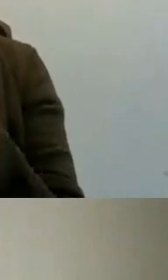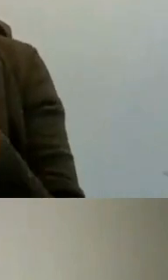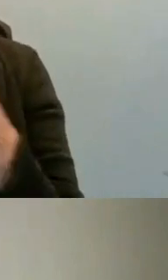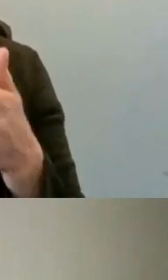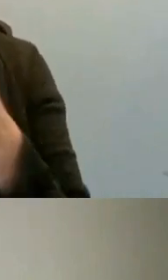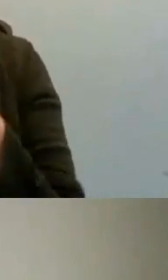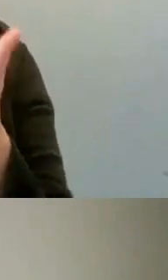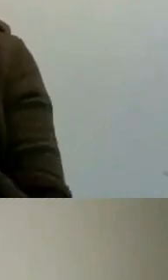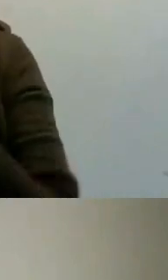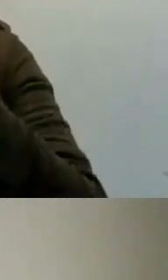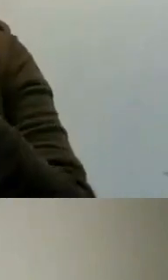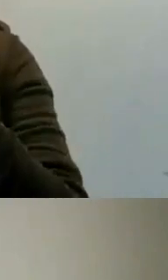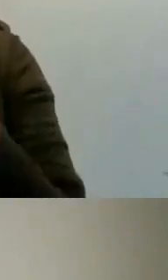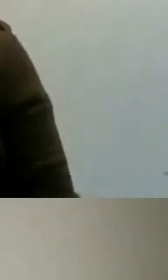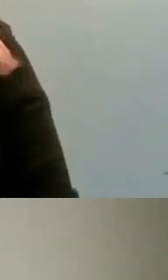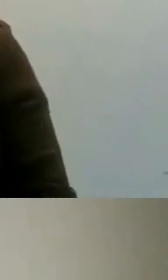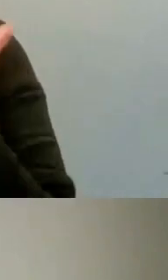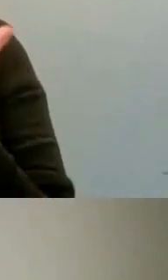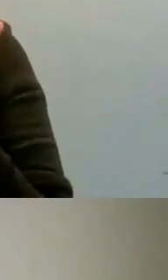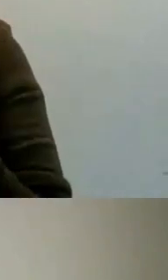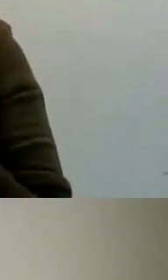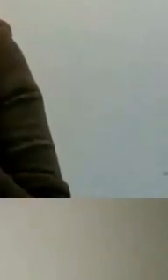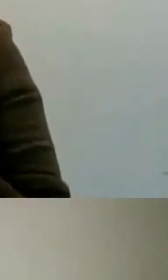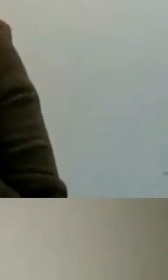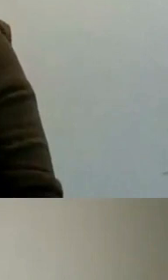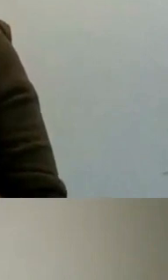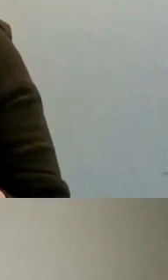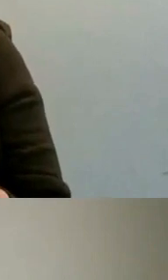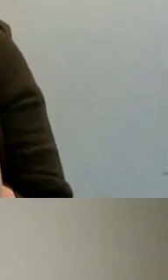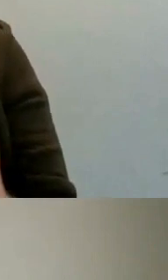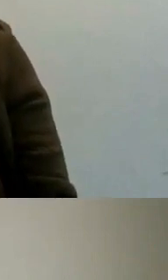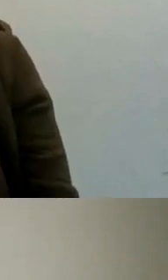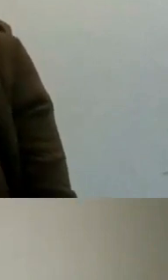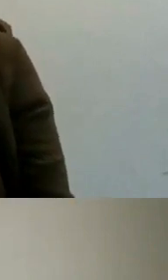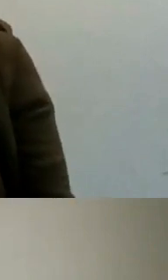research program aimed at providing high quality psychiatric care and conducting Innovative